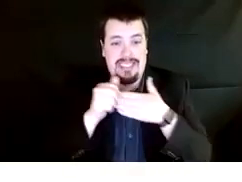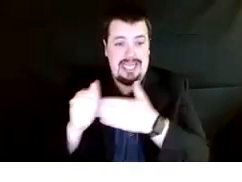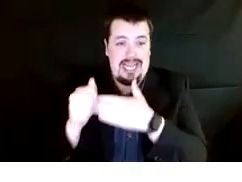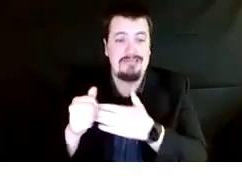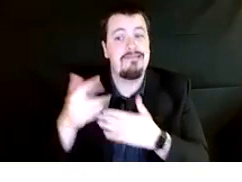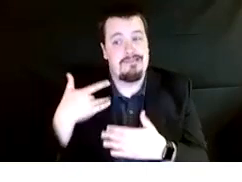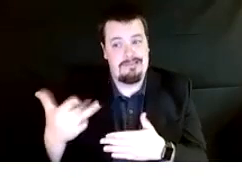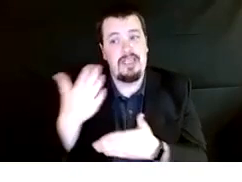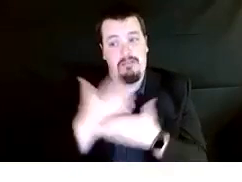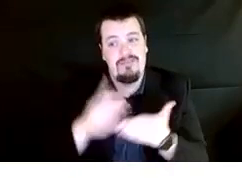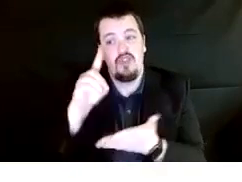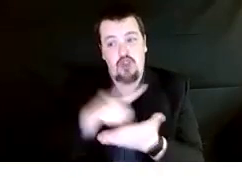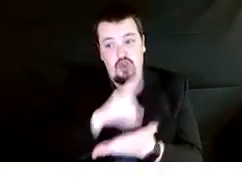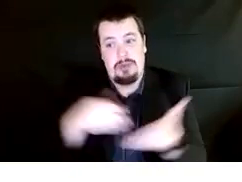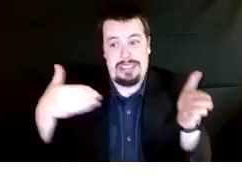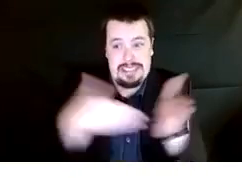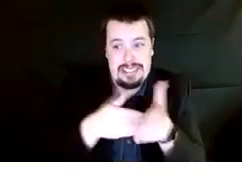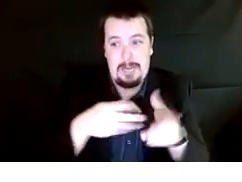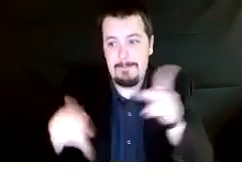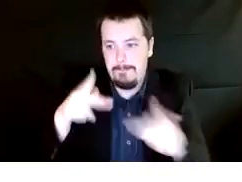towards people with disabilities, the guidance that we have in Tennessee